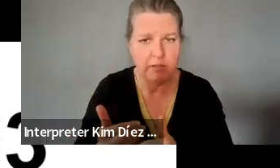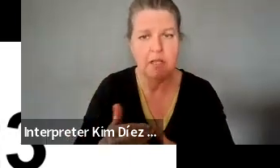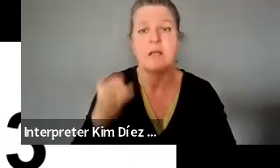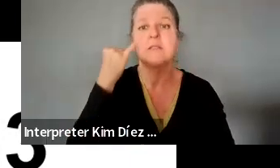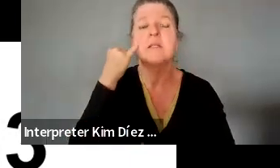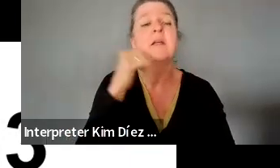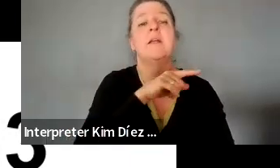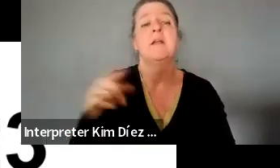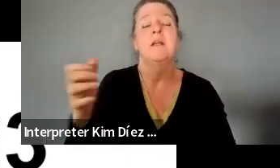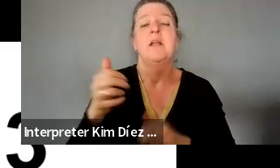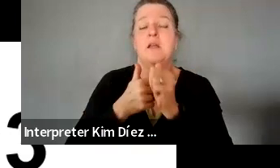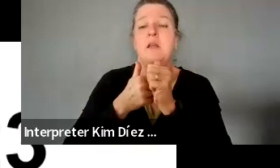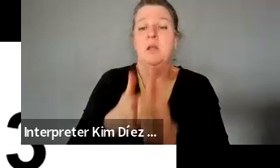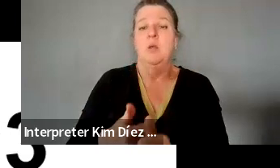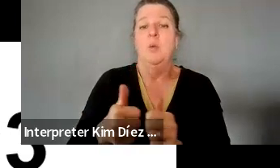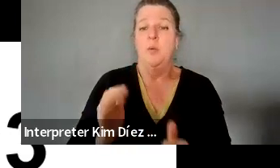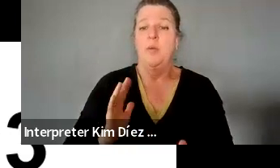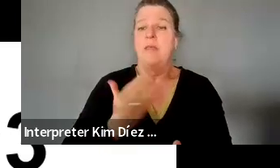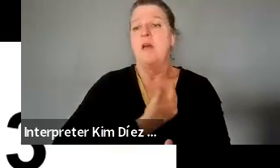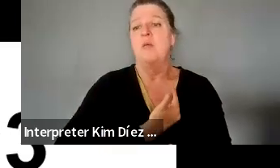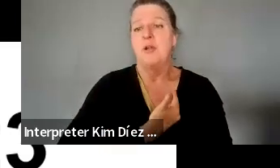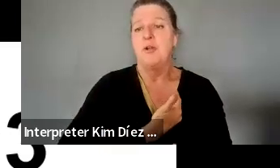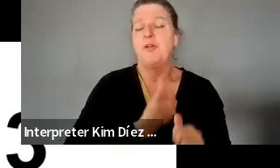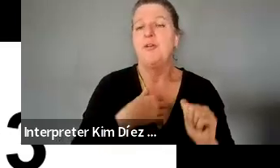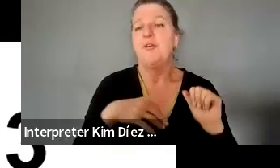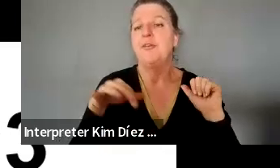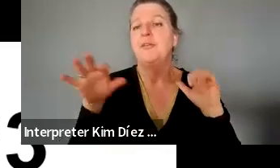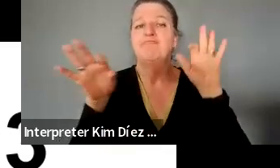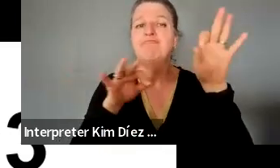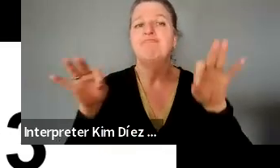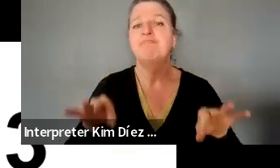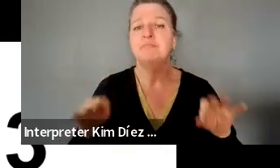follow along with our instructors here today,